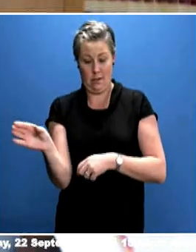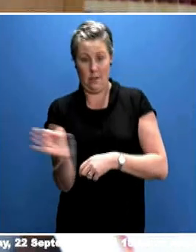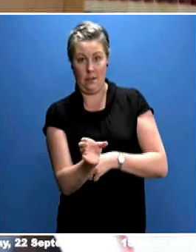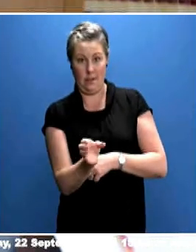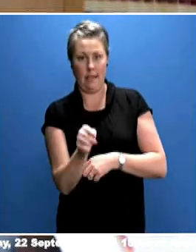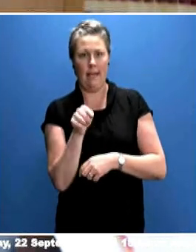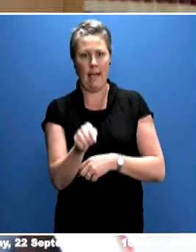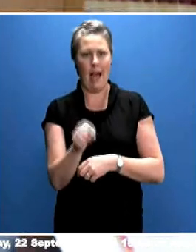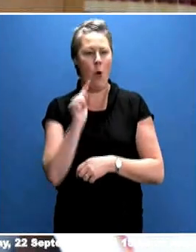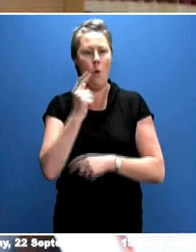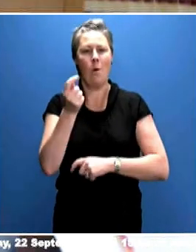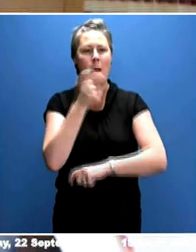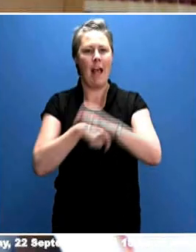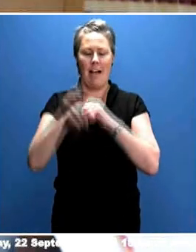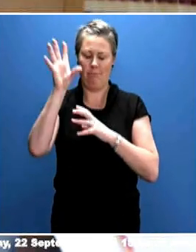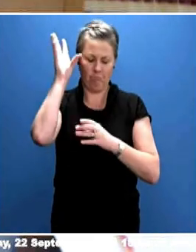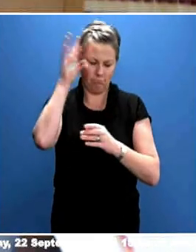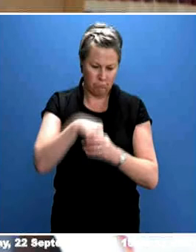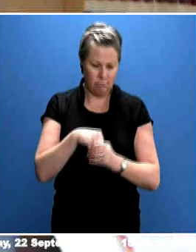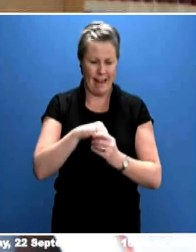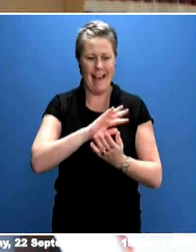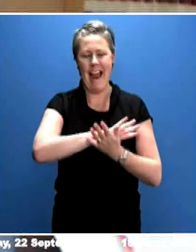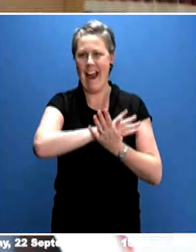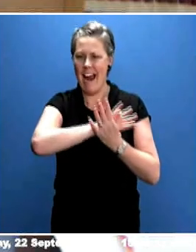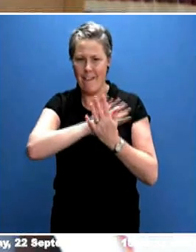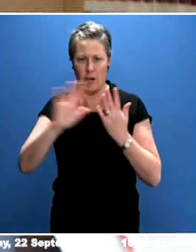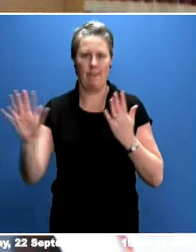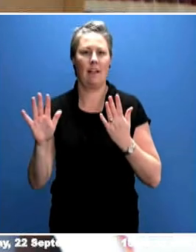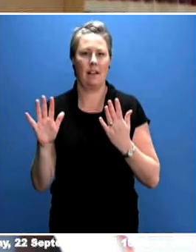enmeshed in all the practice and building the capability, but we don't